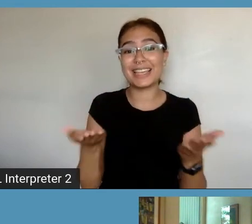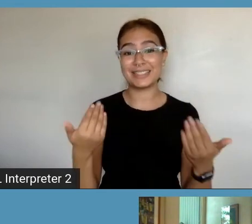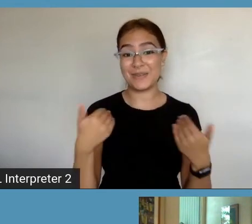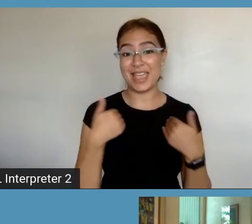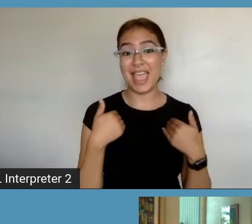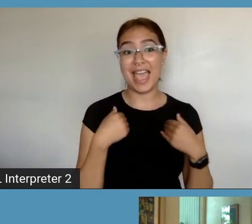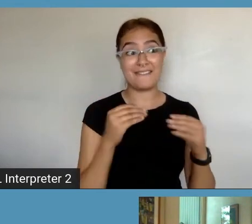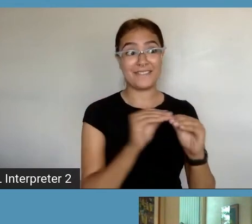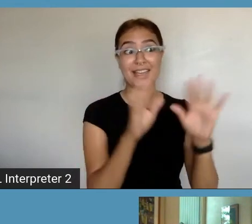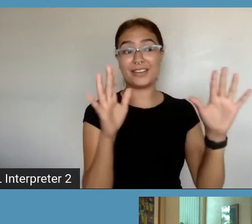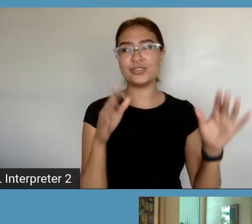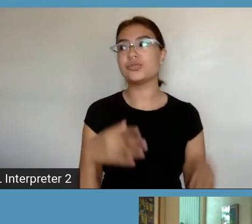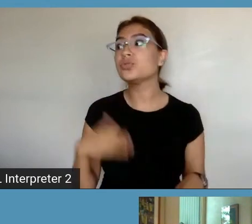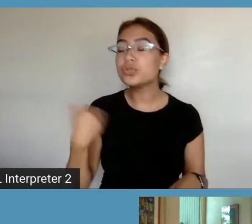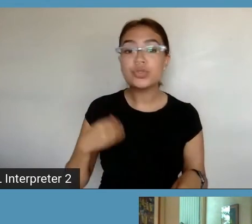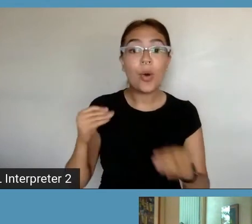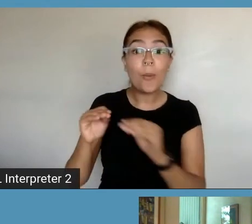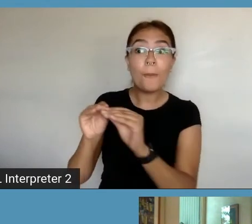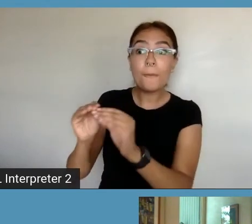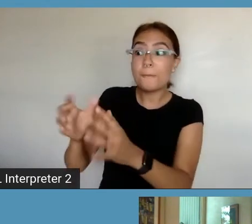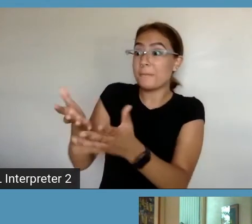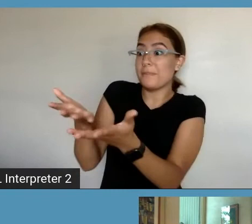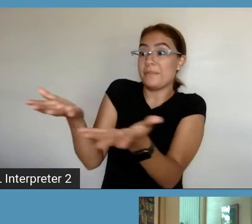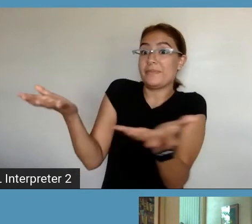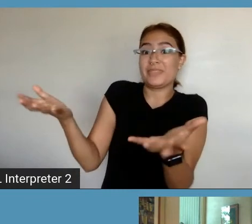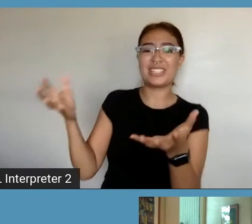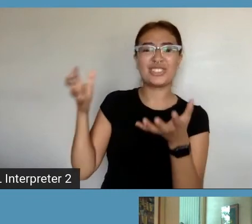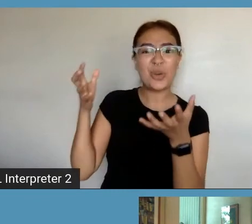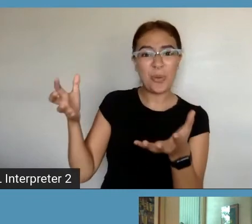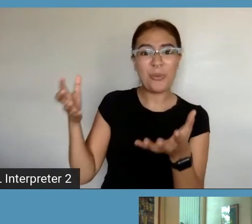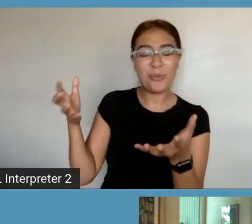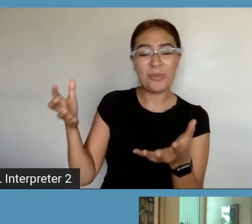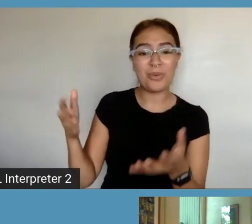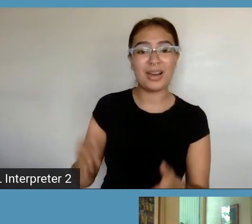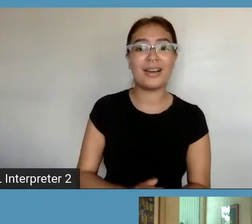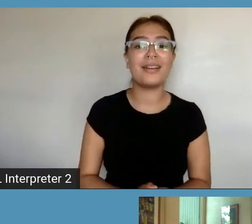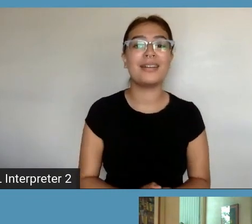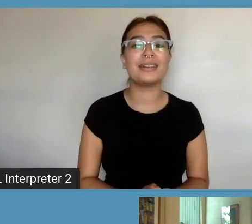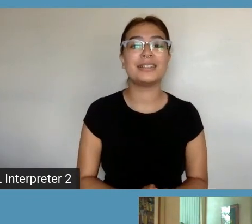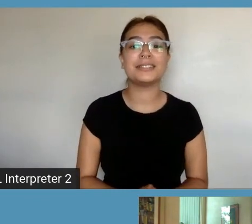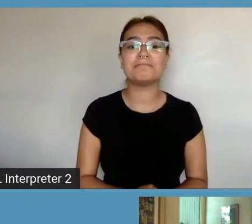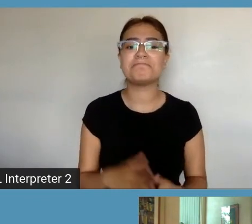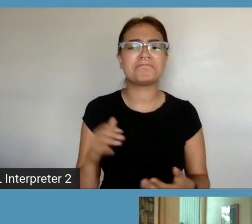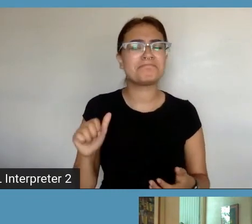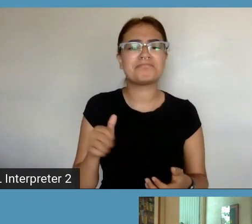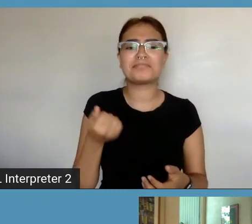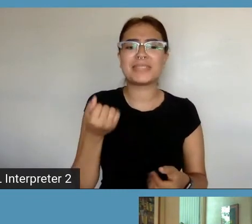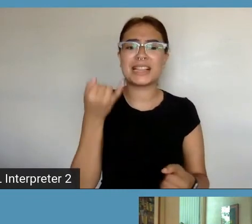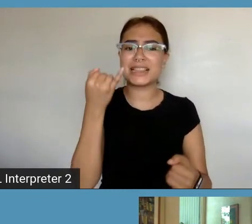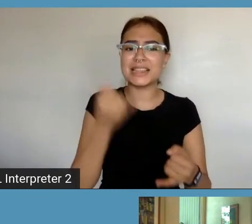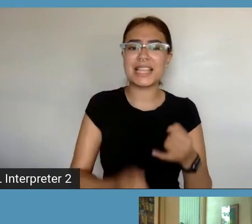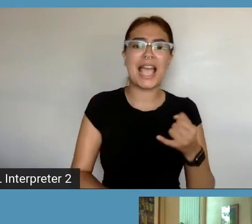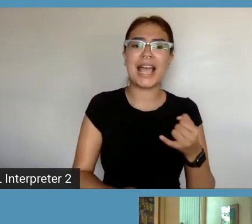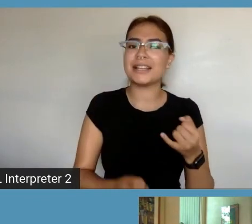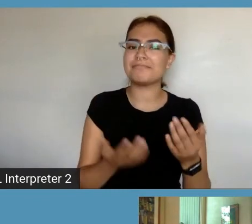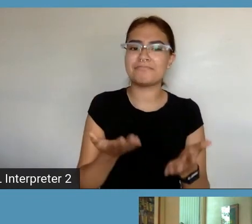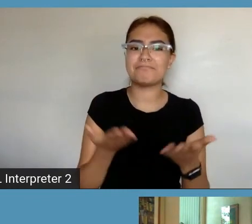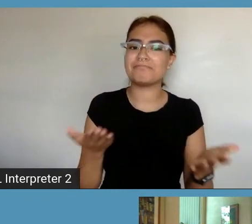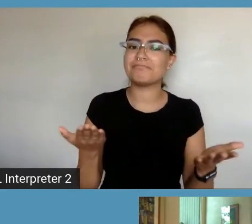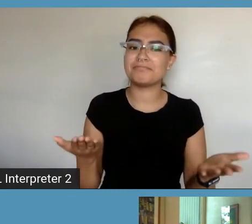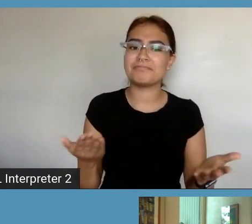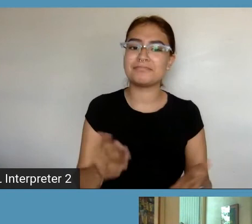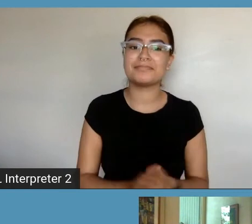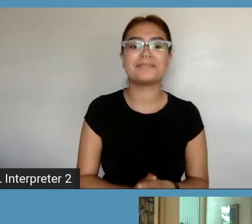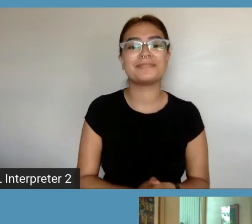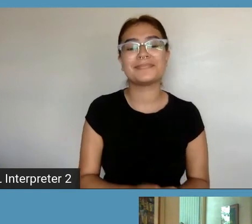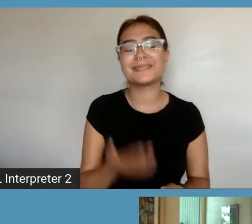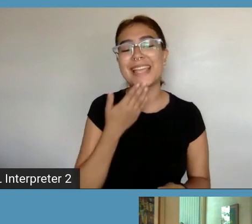much. Any final remarks Dr. Jones? This has been a fabulous presentation This has been a wonderful